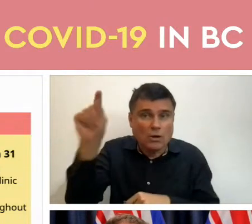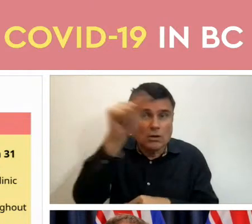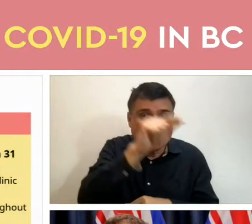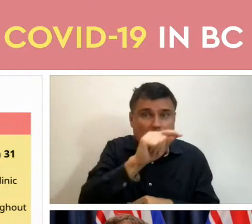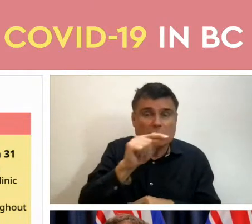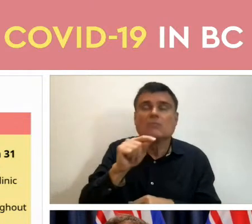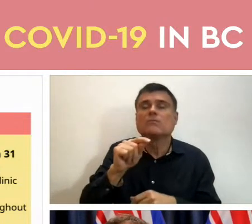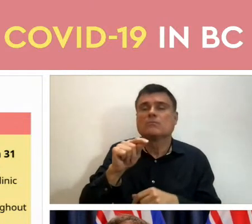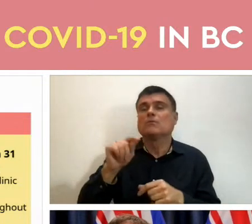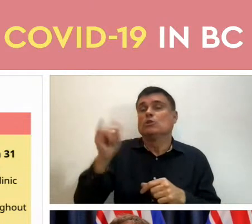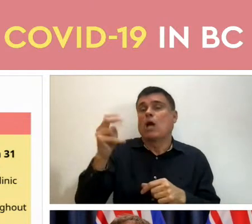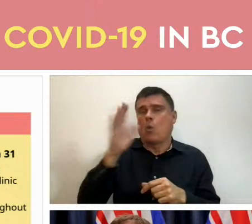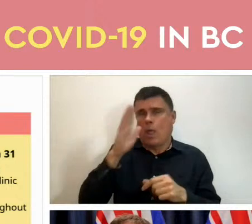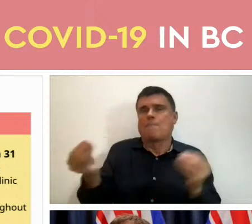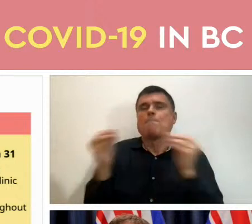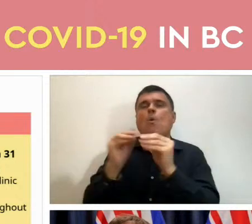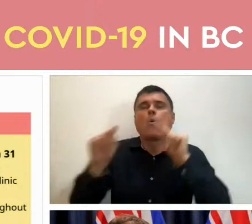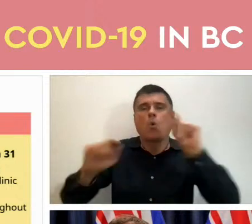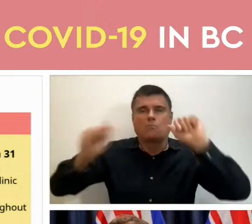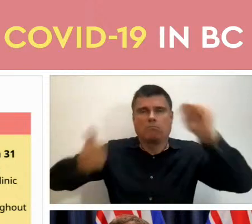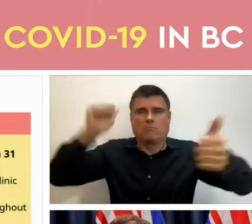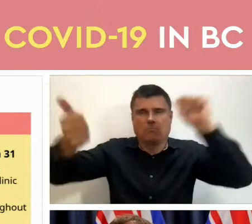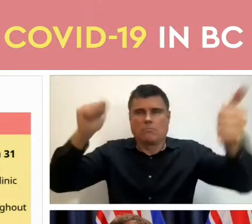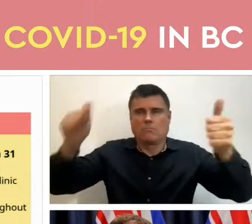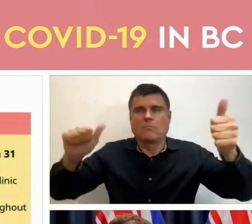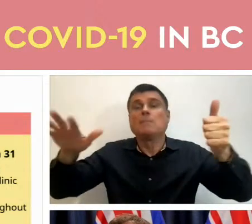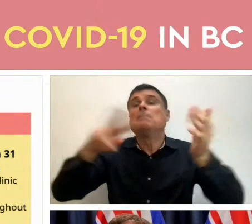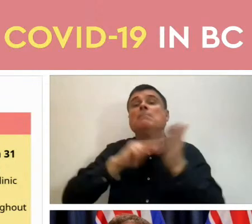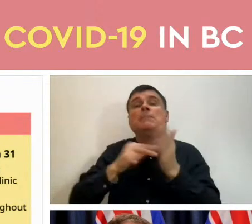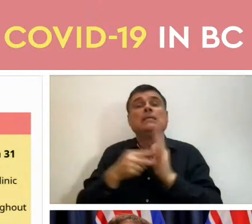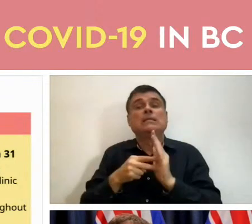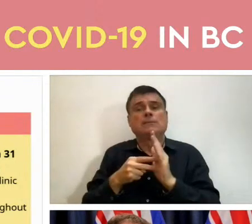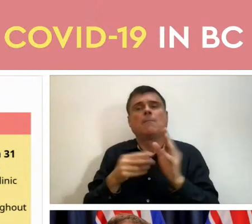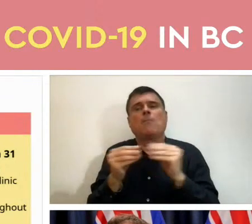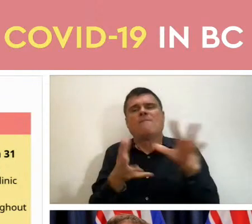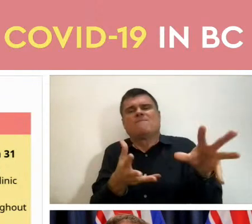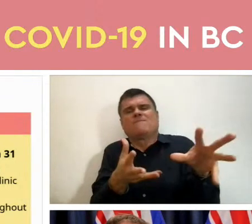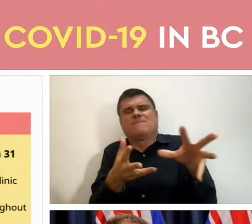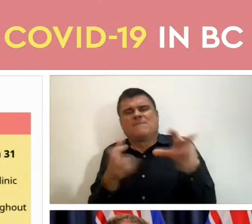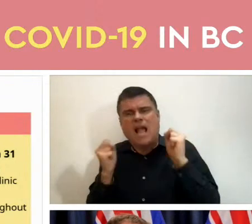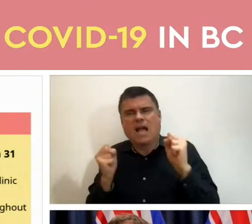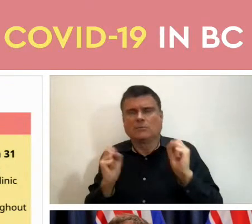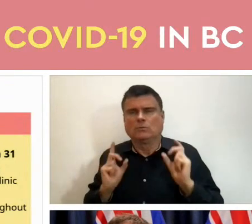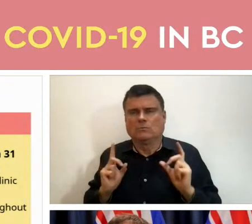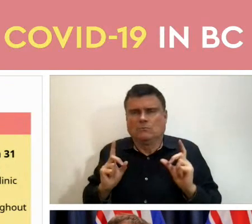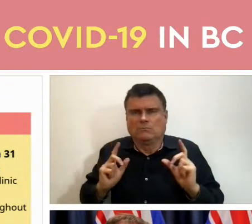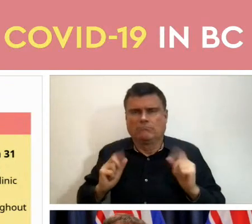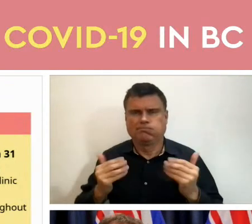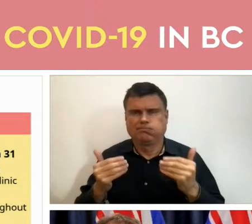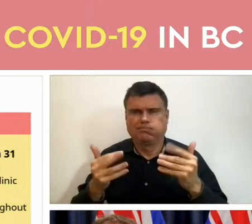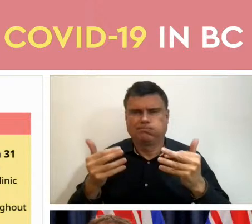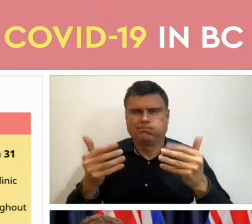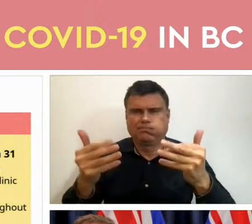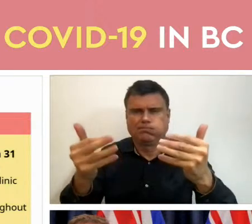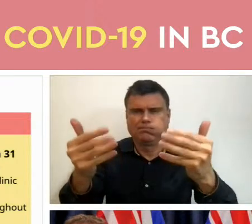The increasing capacity will allow an accelerated booster program and ensure wait times remain reasonable. Won't be offering them to